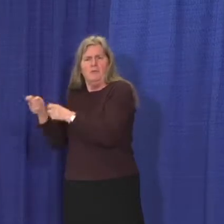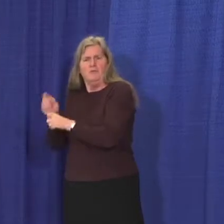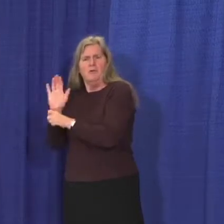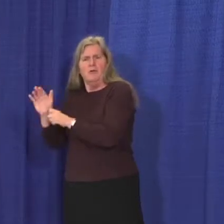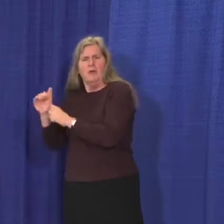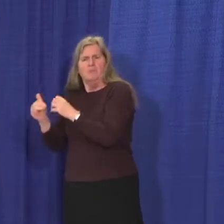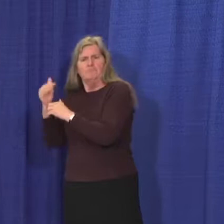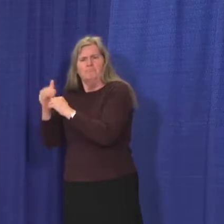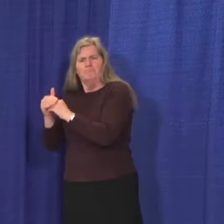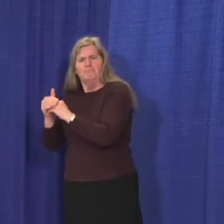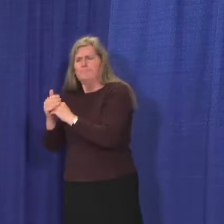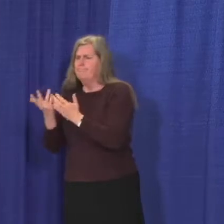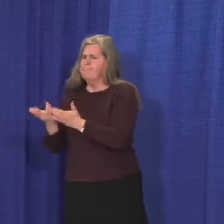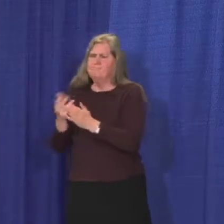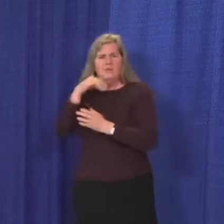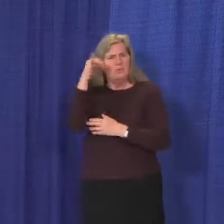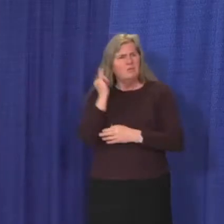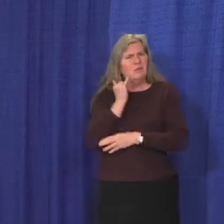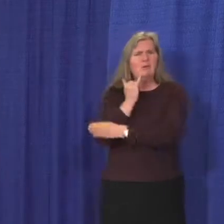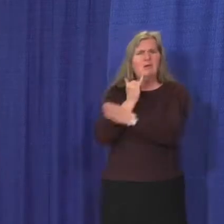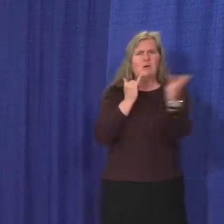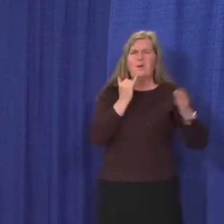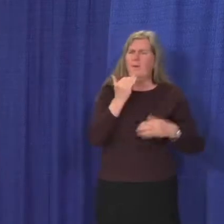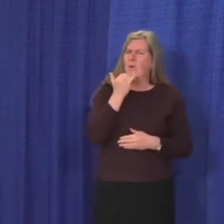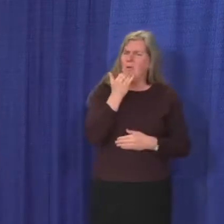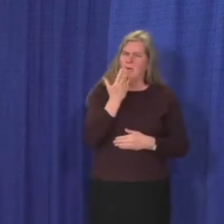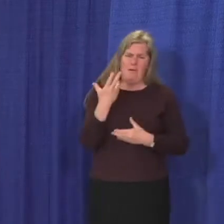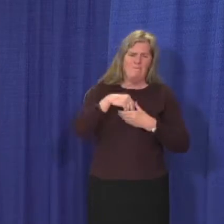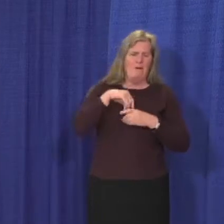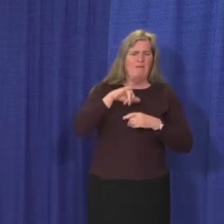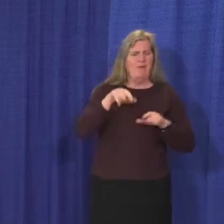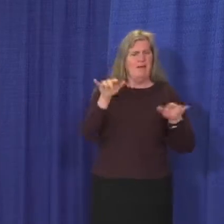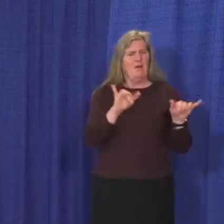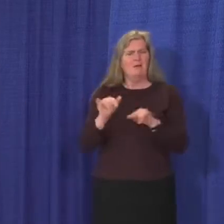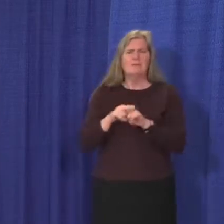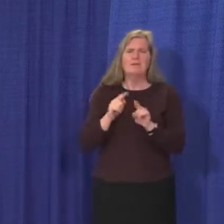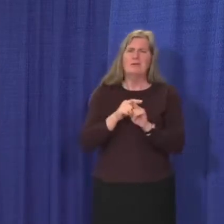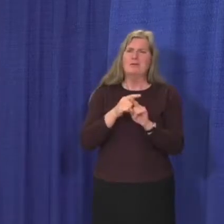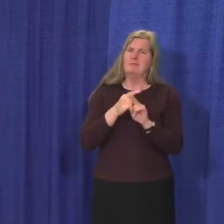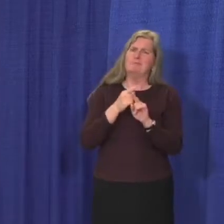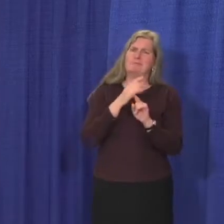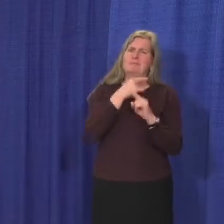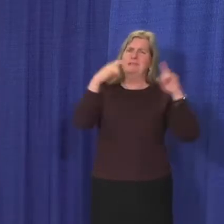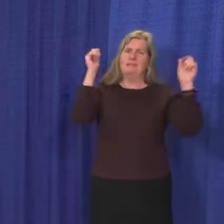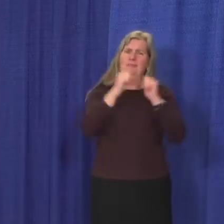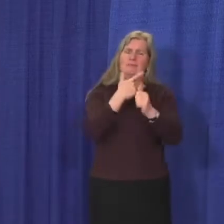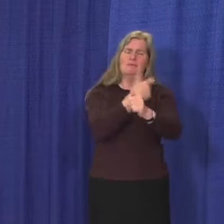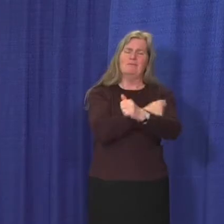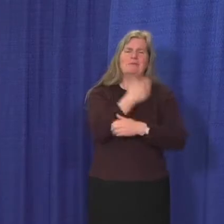has a history of stepping up. Efforts will be added.